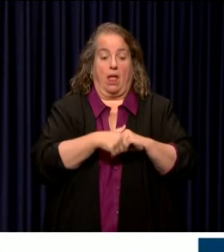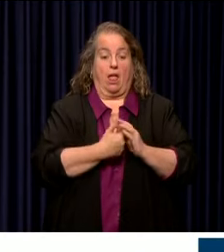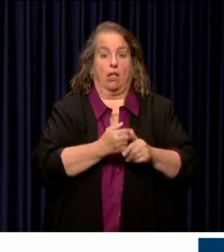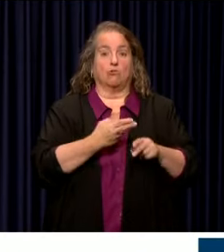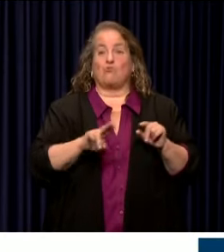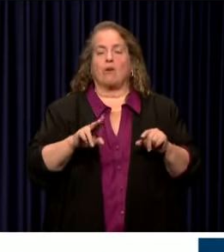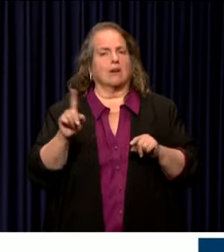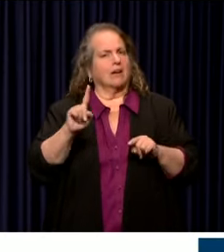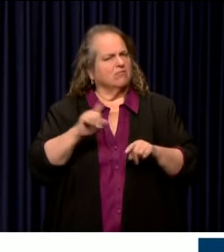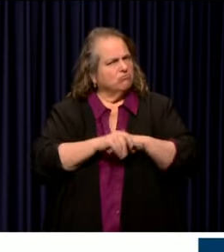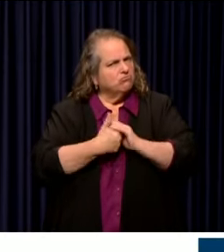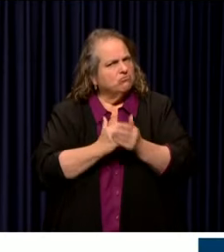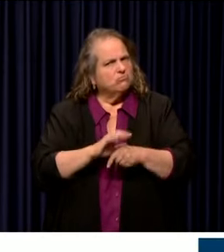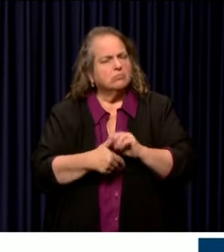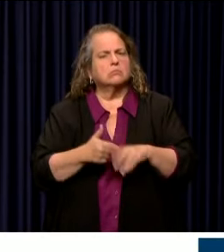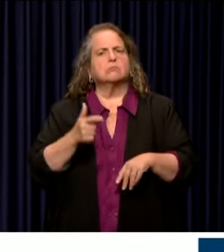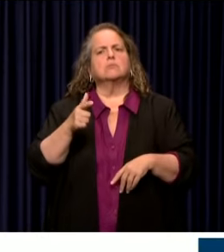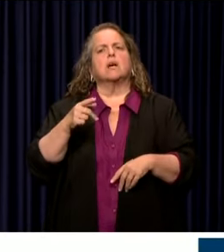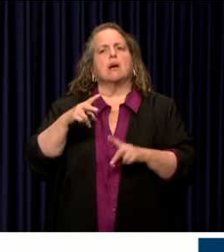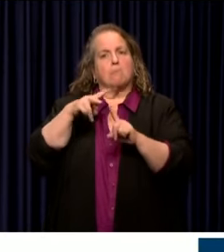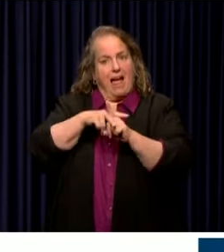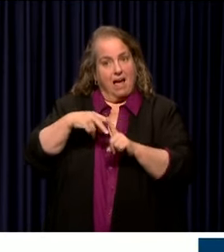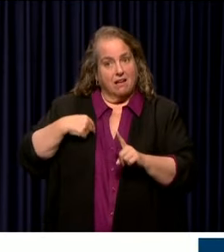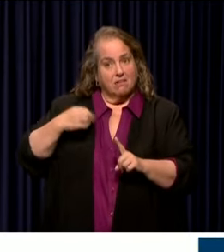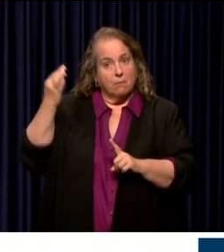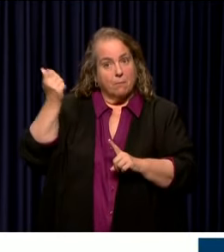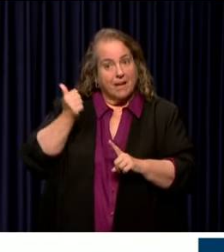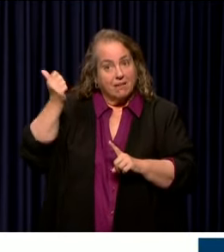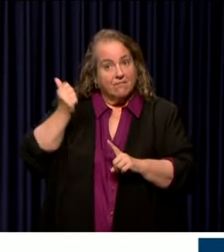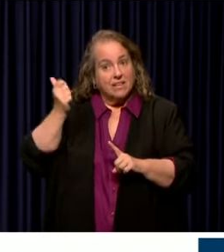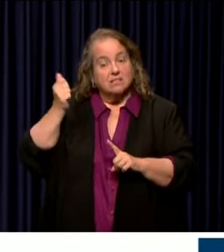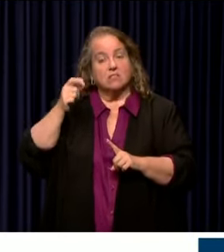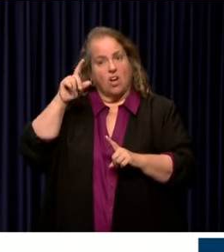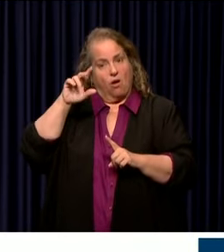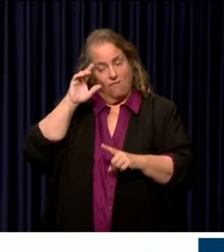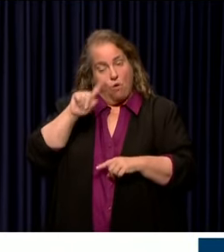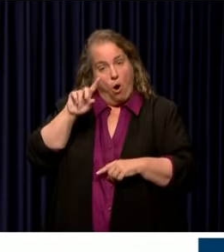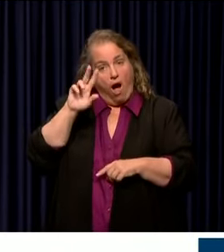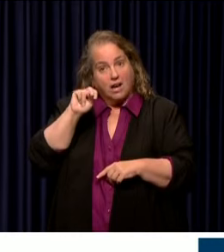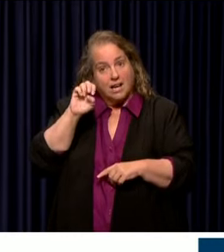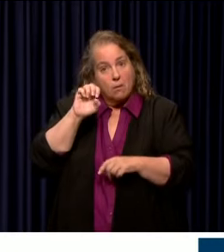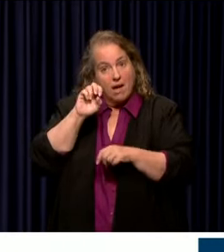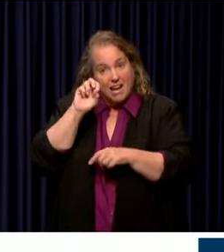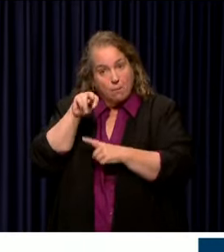STEPS PLUS ONE. FILL OUT YOUR CENSUS.